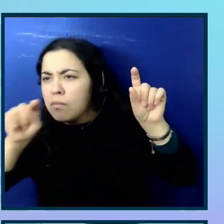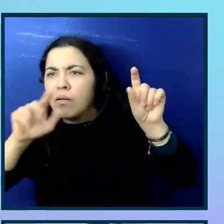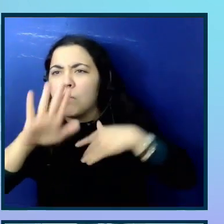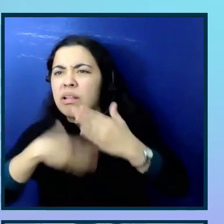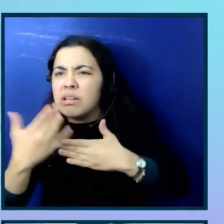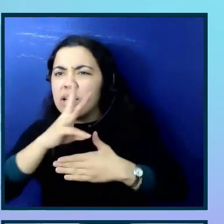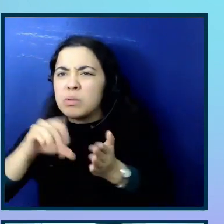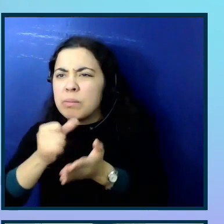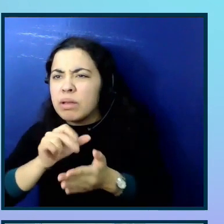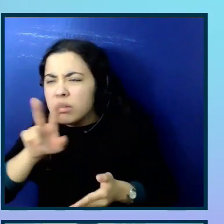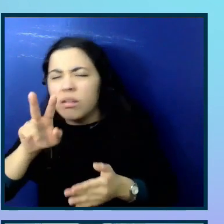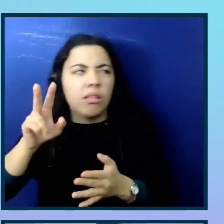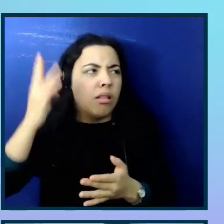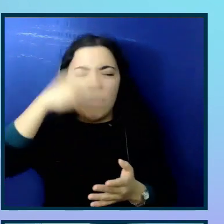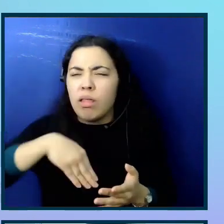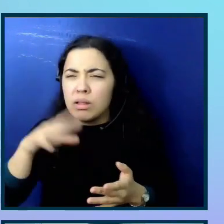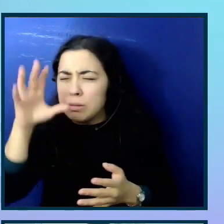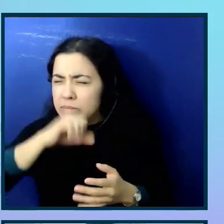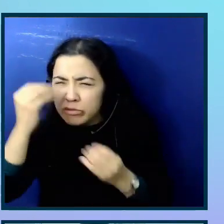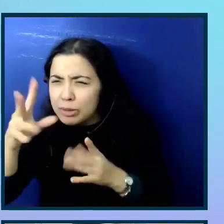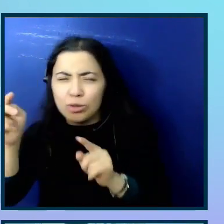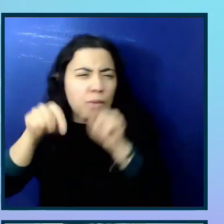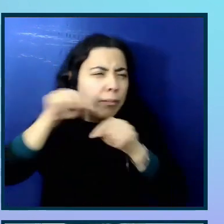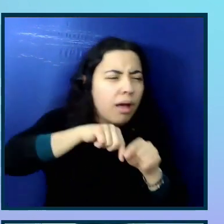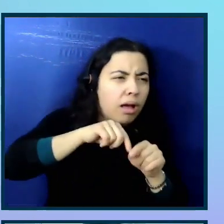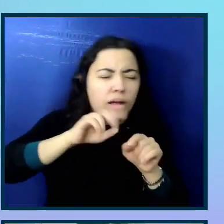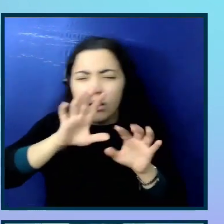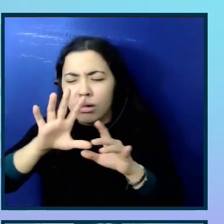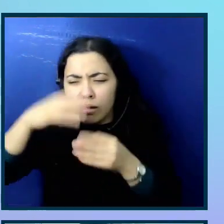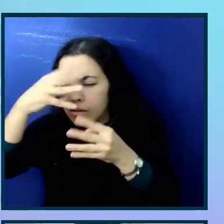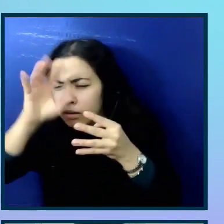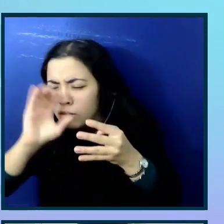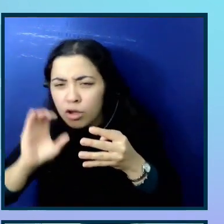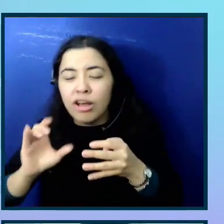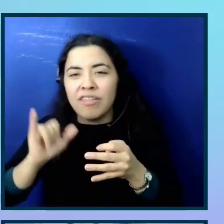and they would misinformation or have to kind of backtrack. And that's where they encountered this kind of maze of information